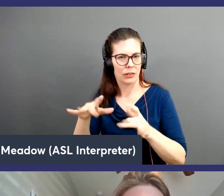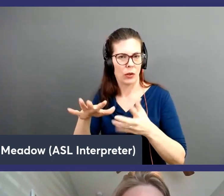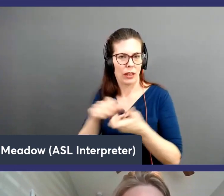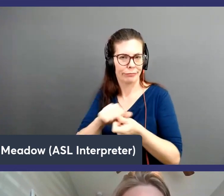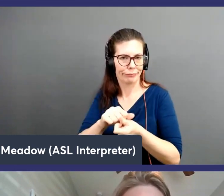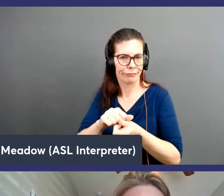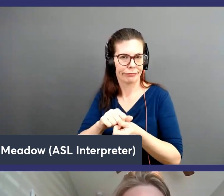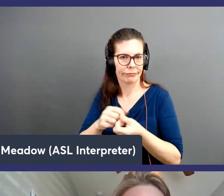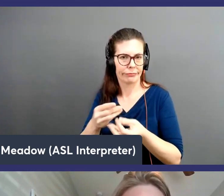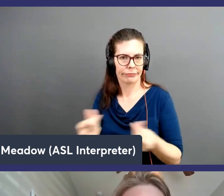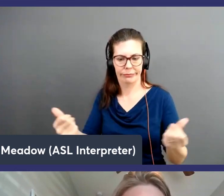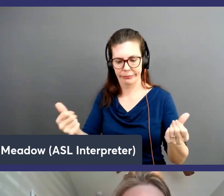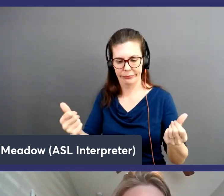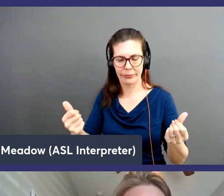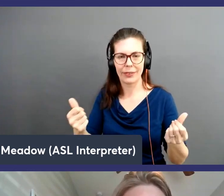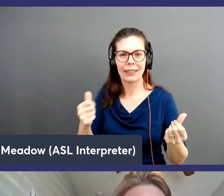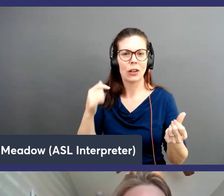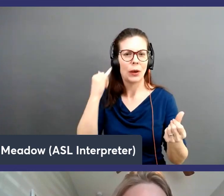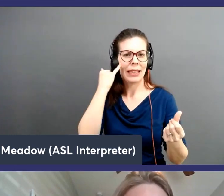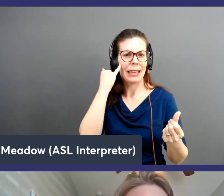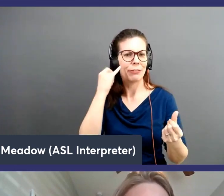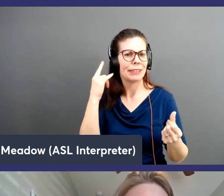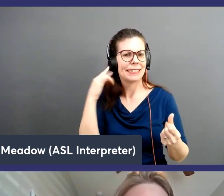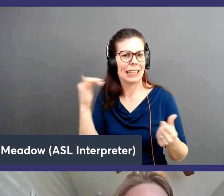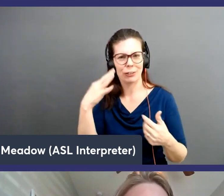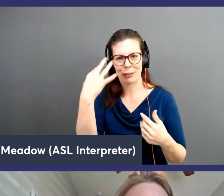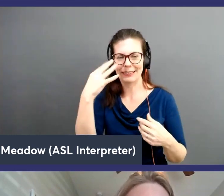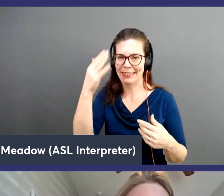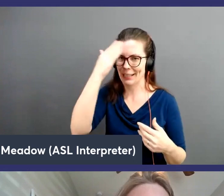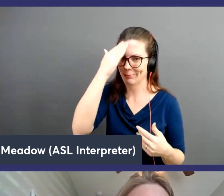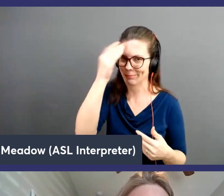And if this all sounds kind of crazy, I know.